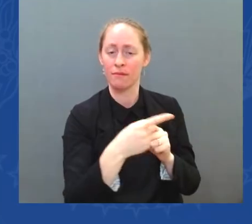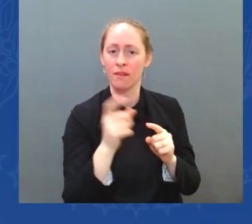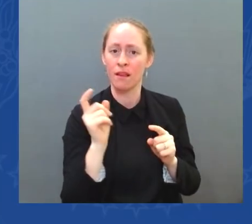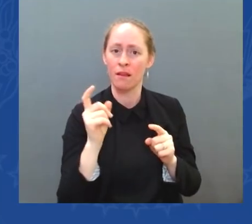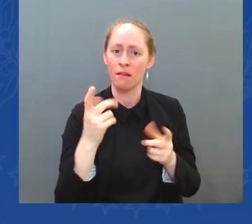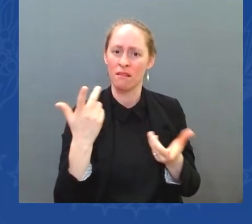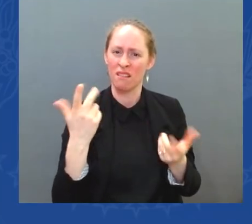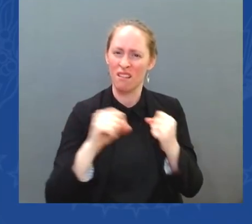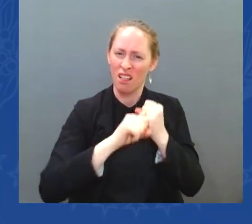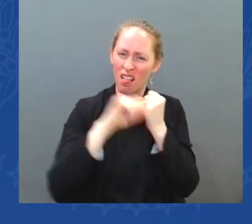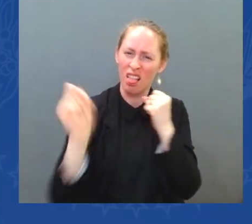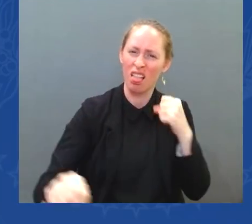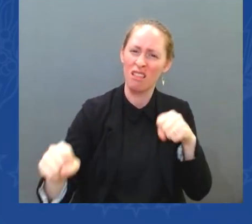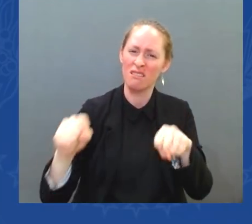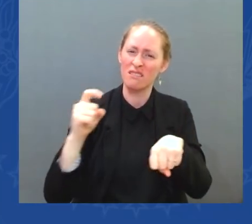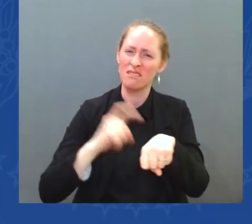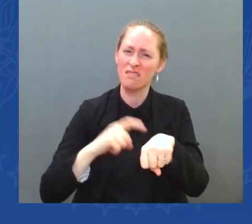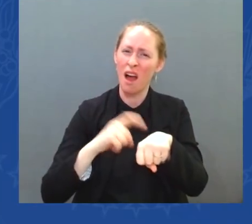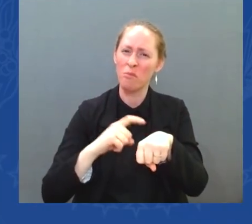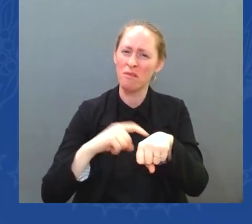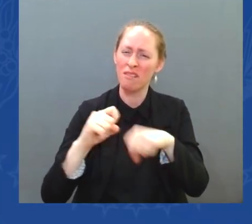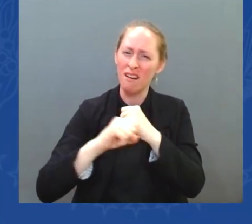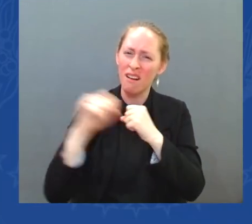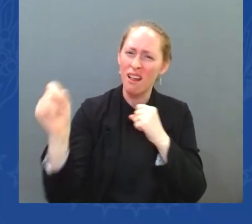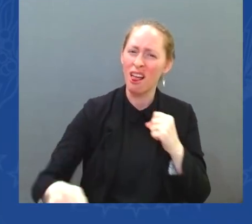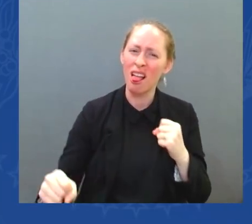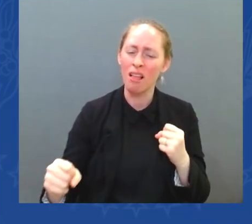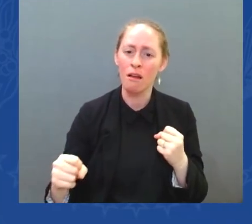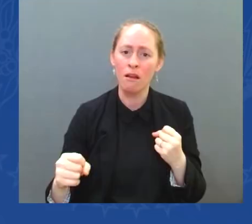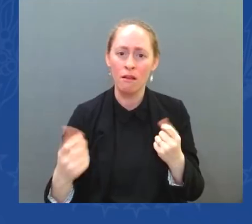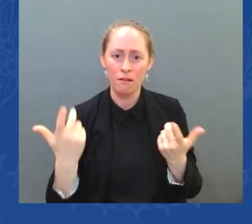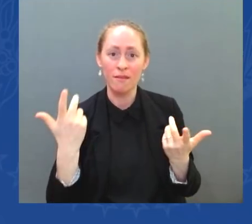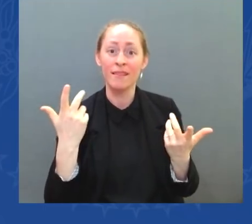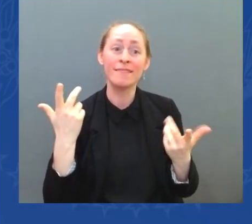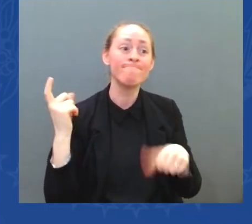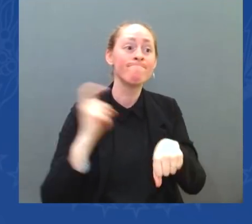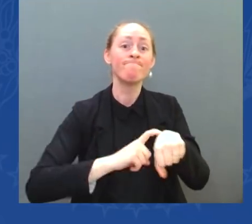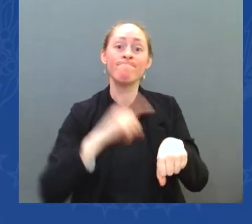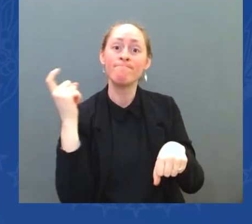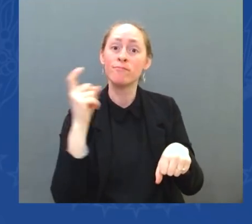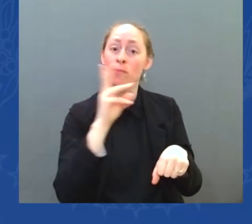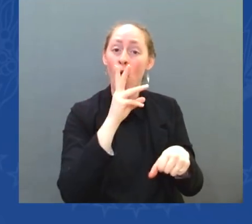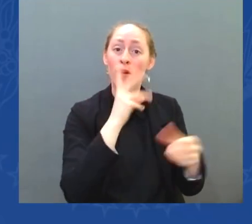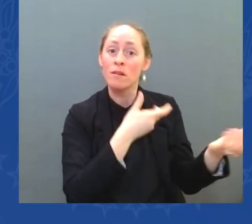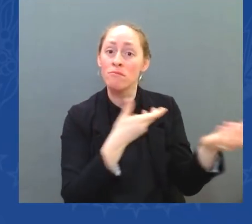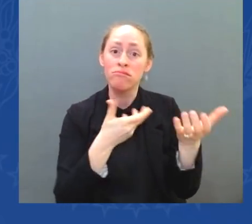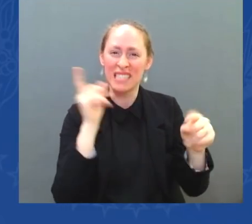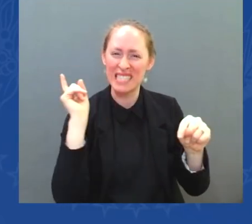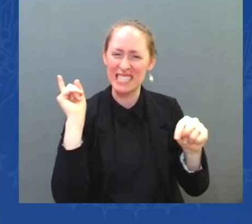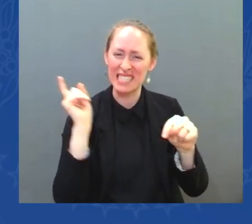It was literally maybe 500 yards away, and they couldn't do anything about it.